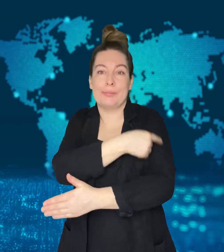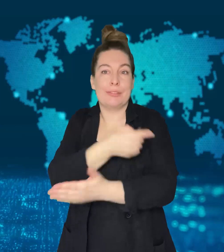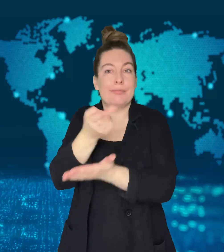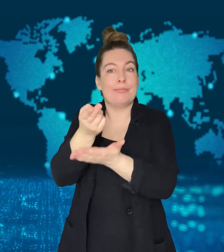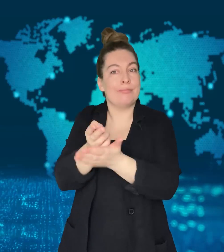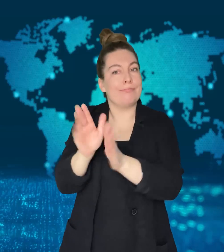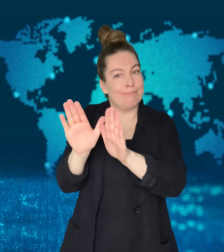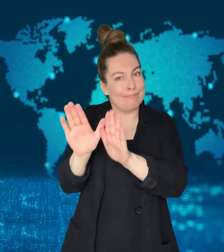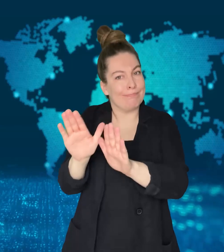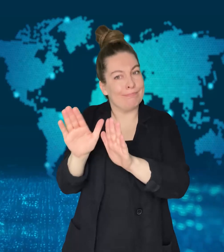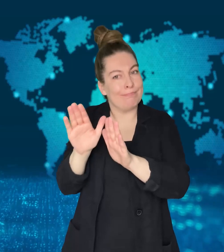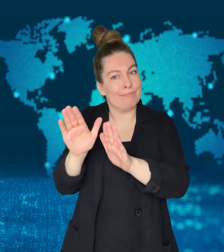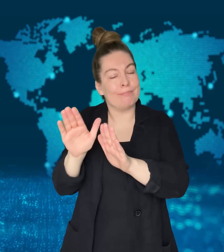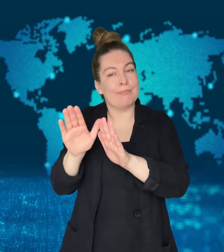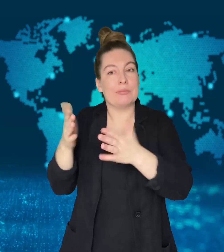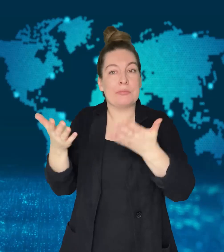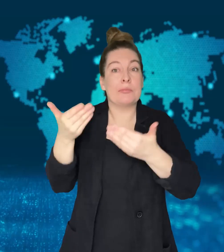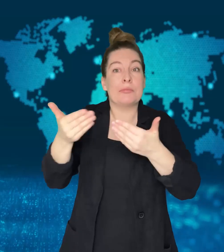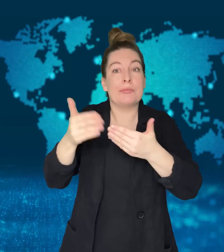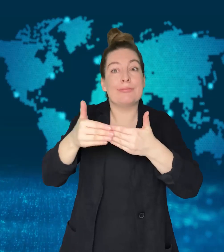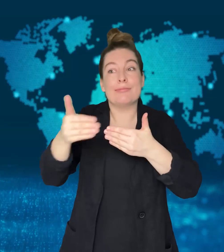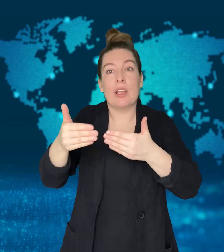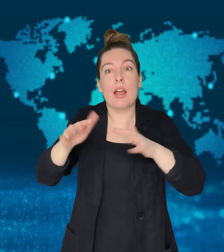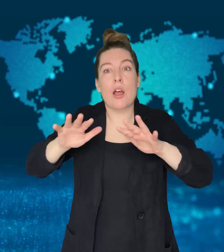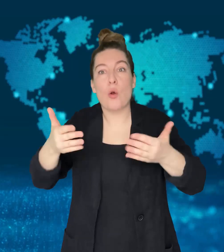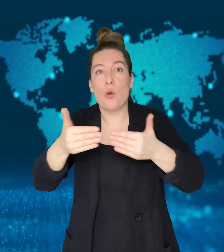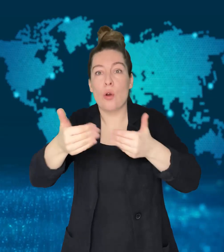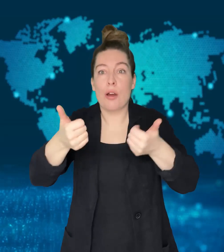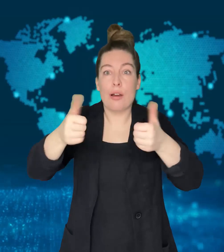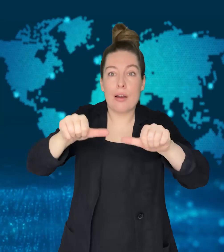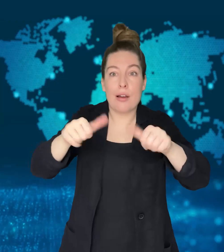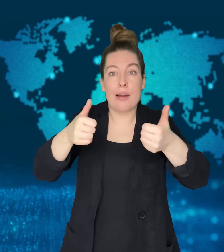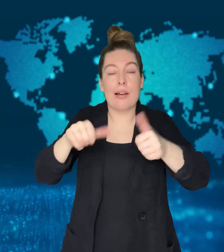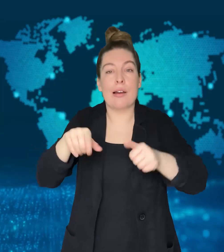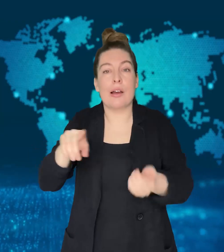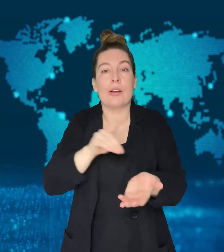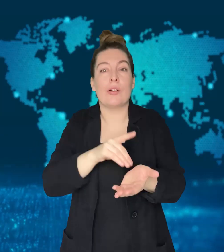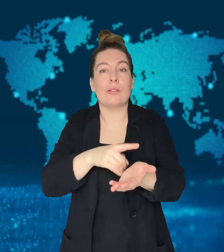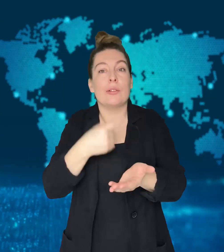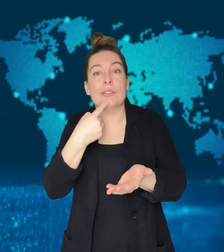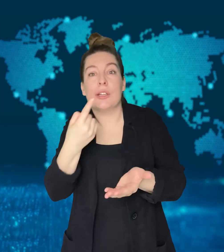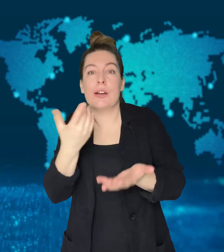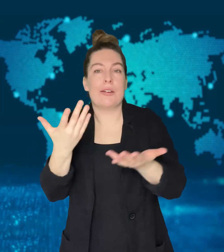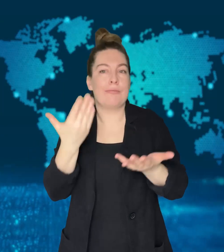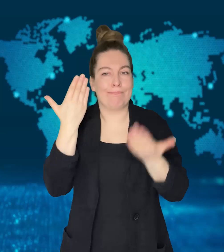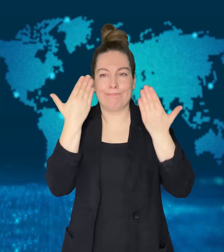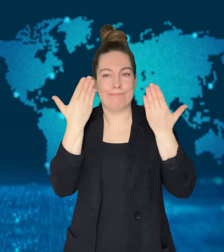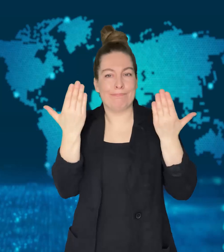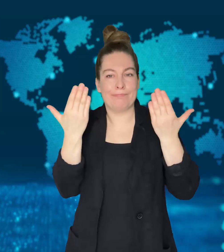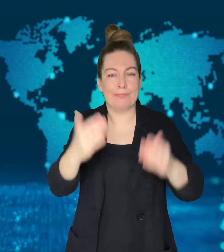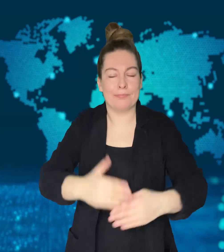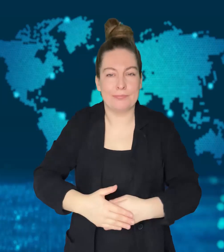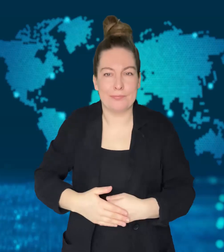the less willing doctors have been to offer a prognosis.